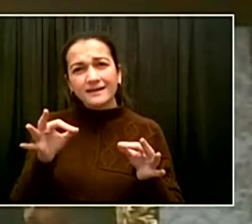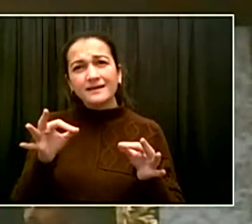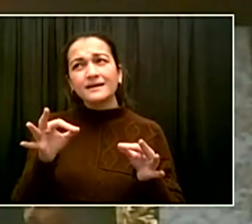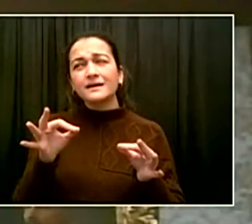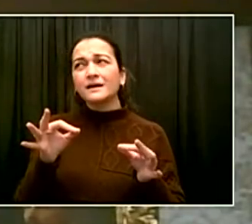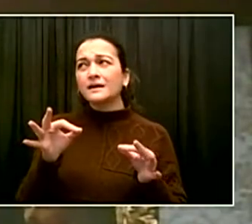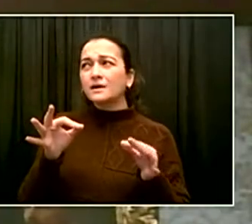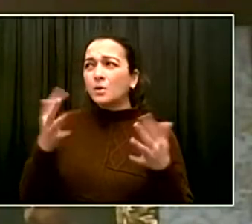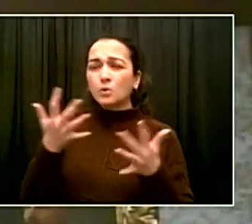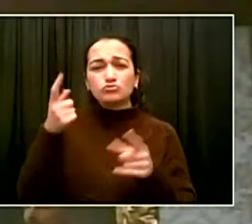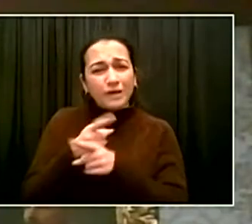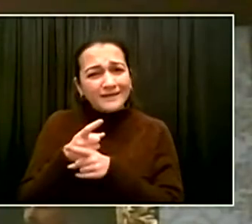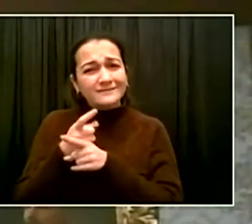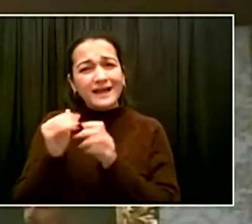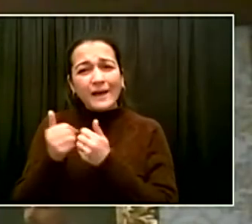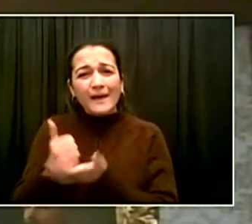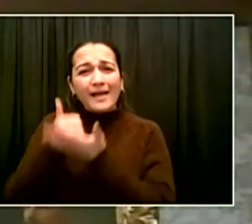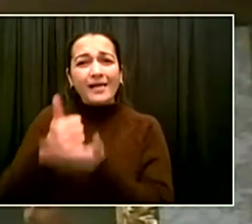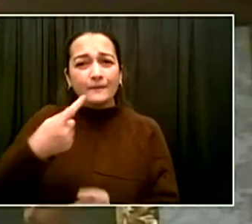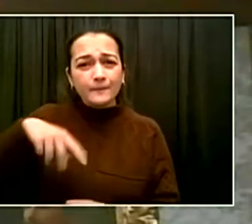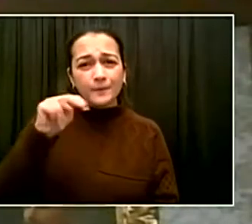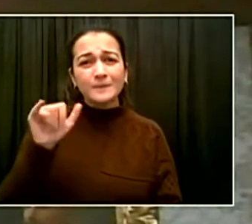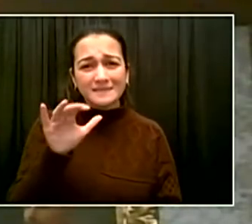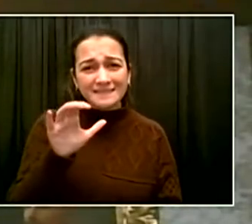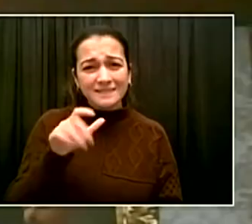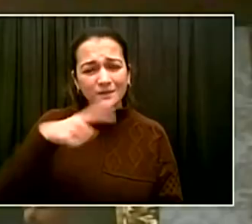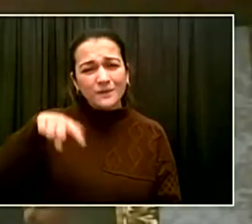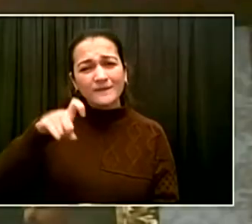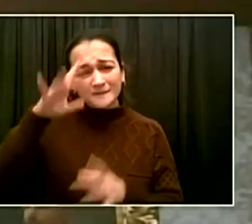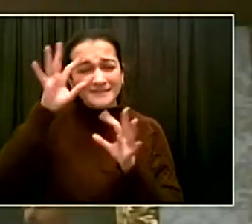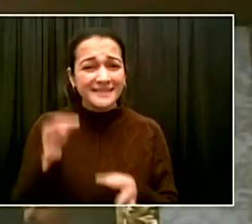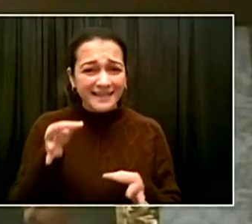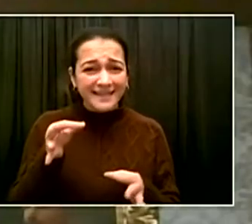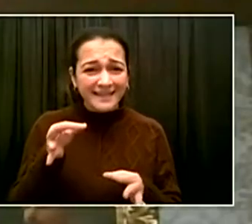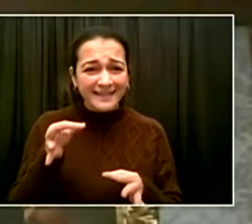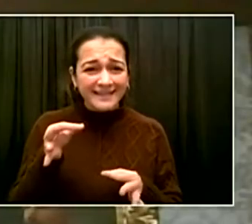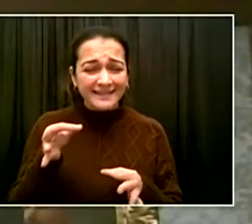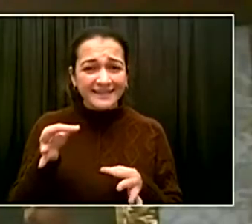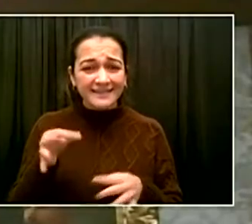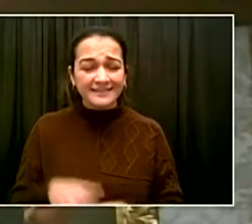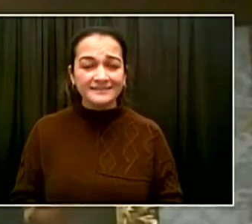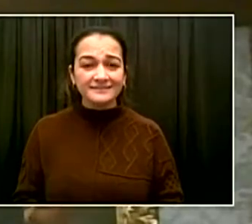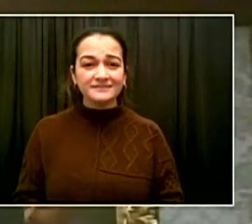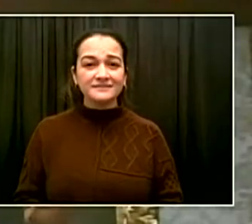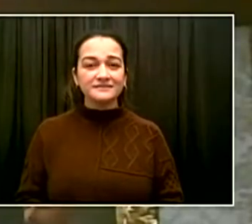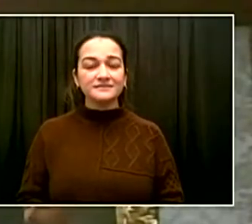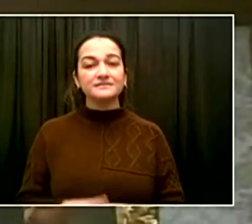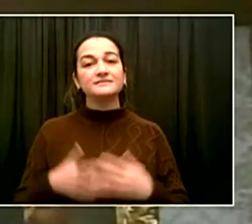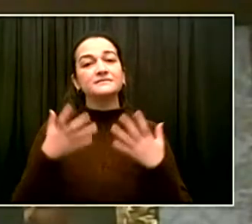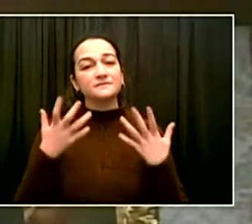DECISIONS WE MAKE OVER THE NEXT TWO WEEKS COULD DETERMINE THE SUCCESS OF OUR CITY OVER THE